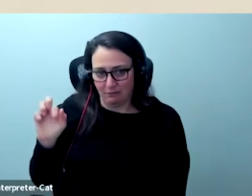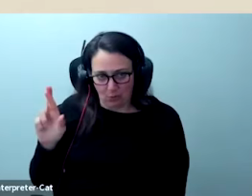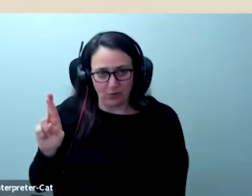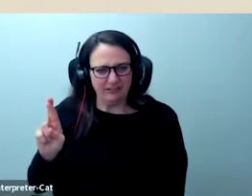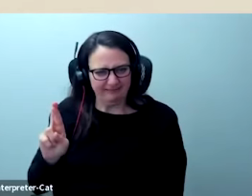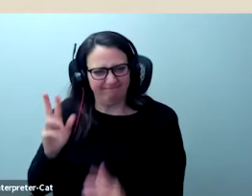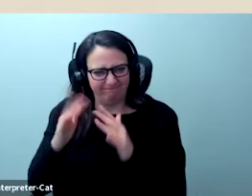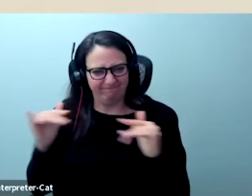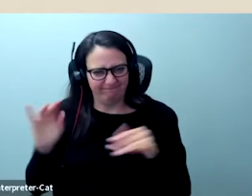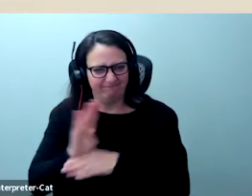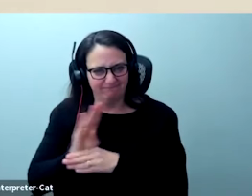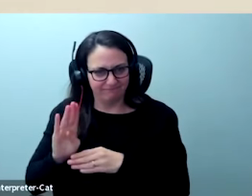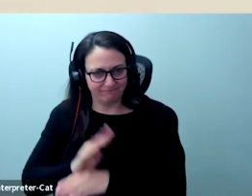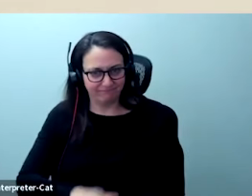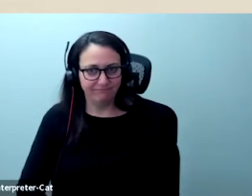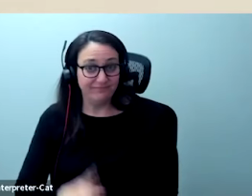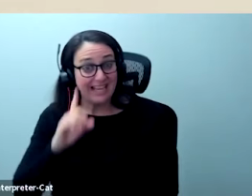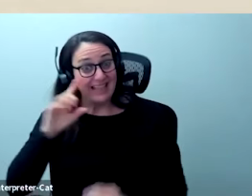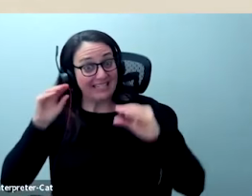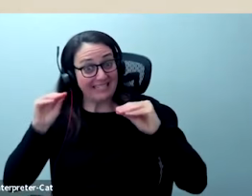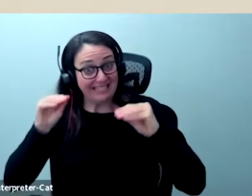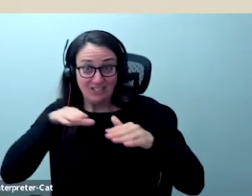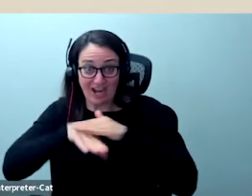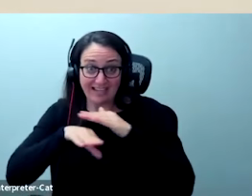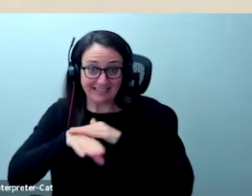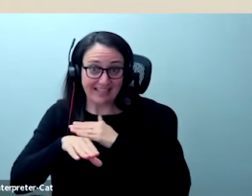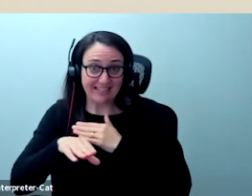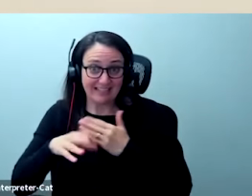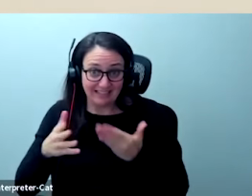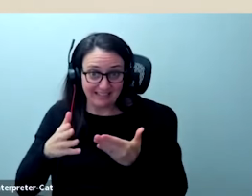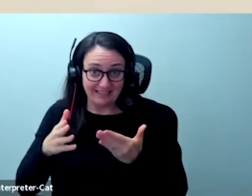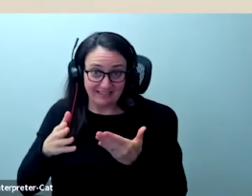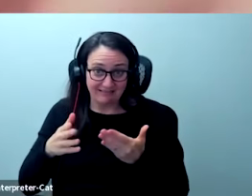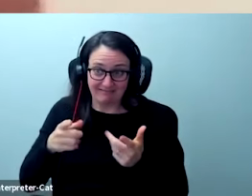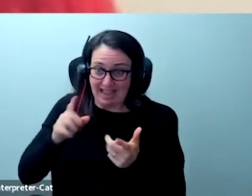And I think Teach Access, it's hope way they set up